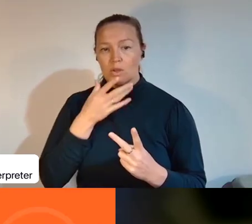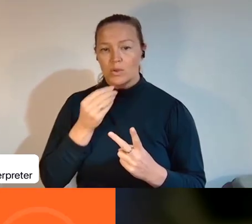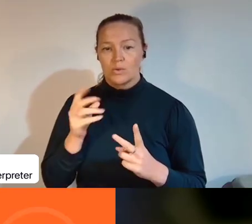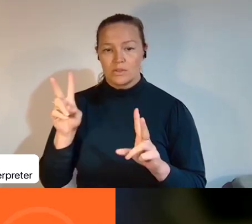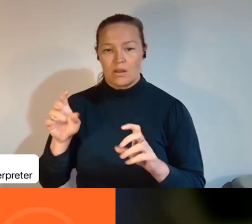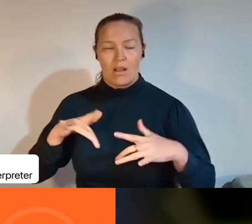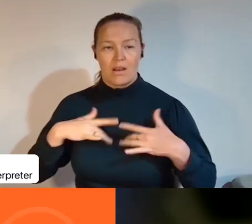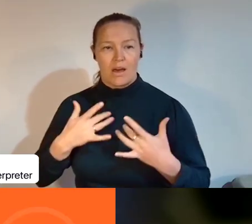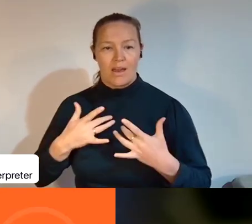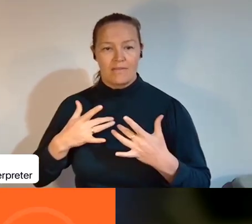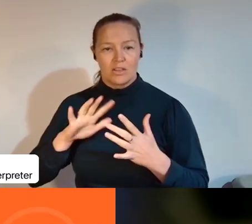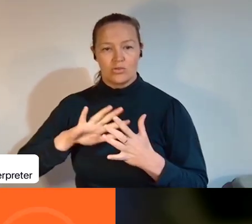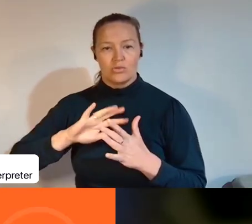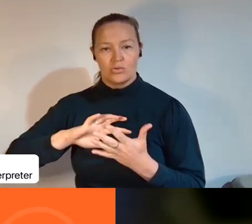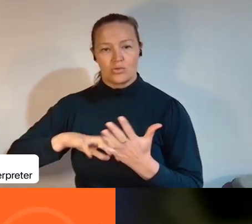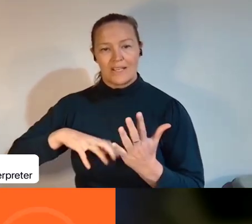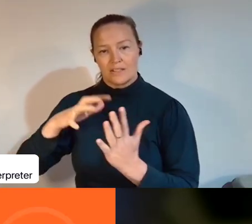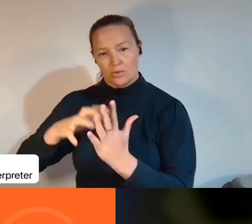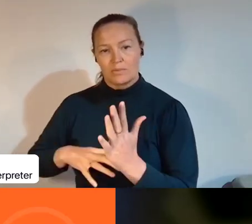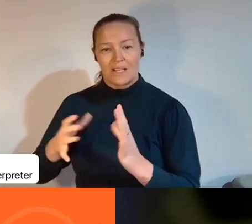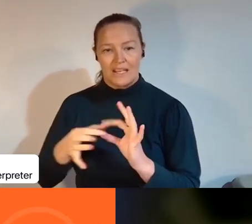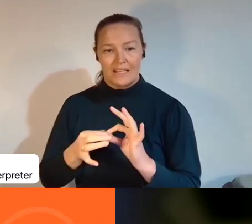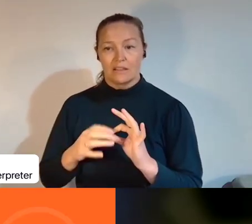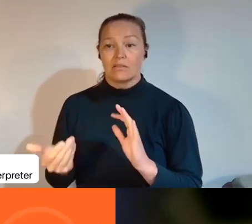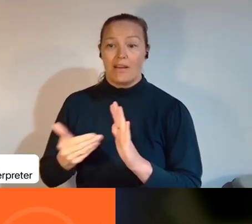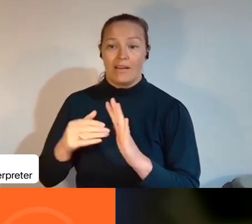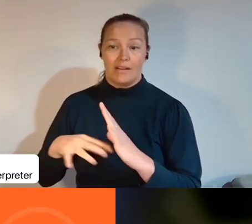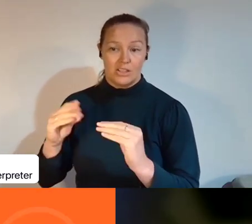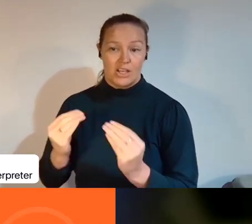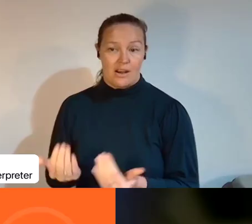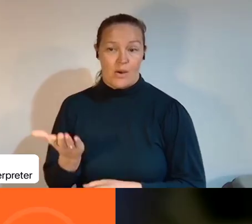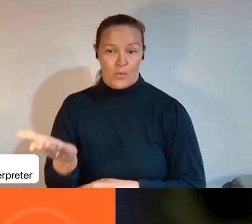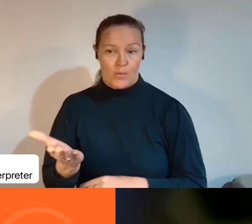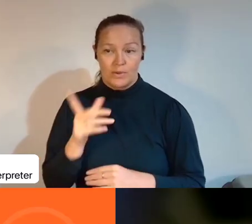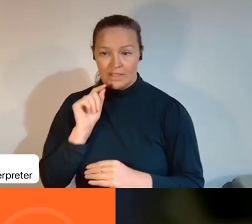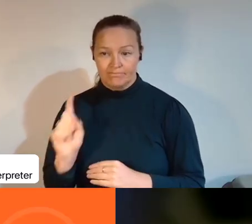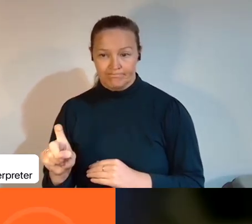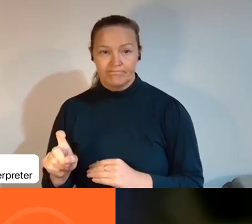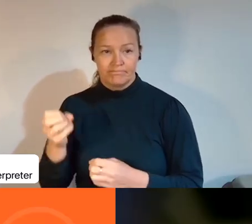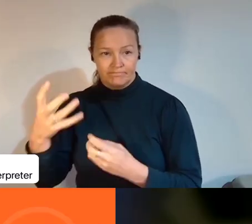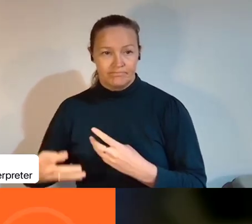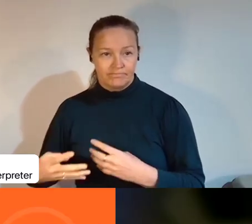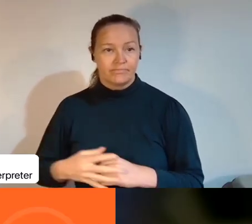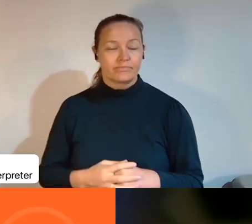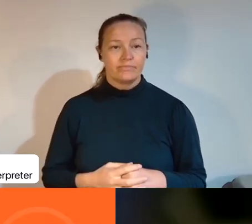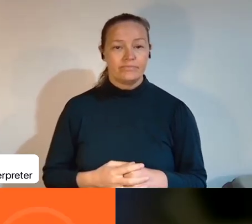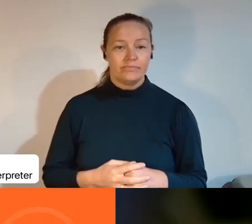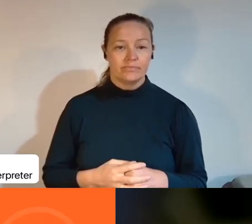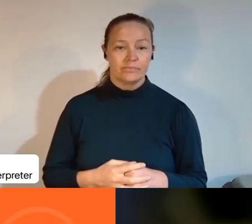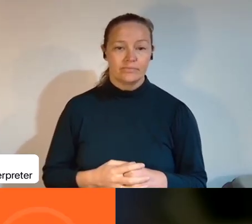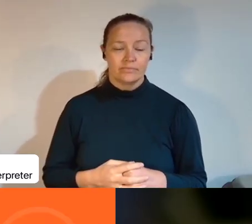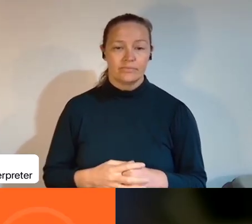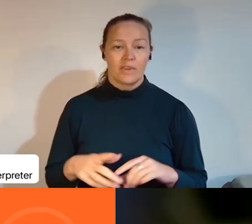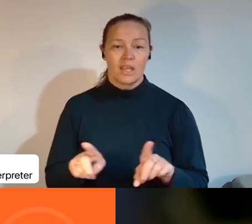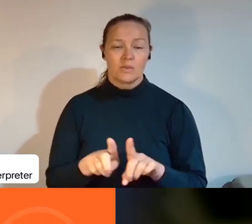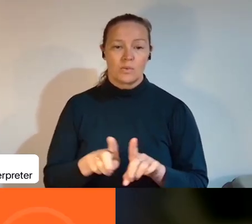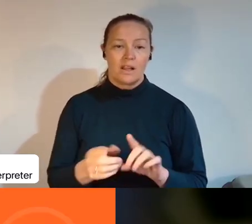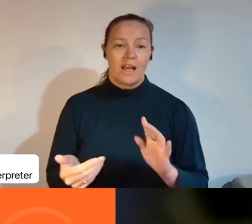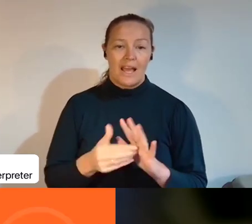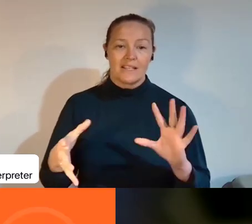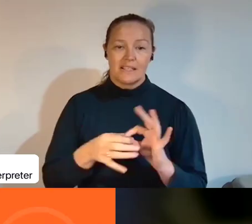link we've just dropped into the chat. We will also put into the chat a link to our webpage for